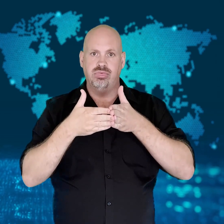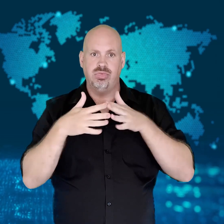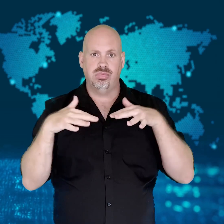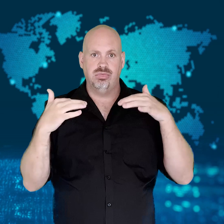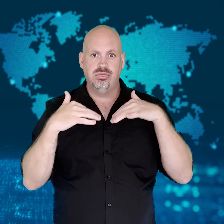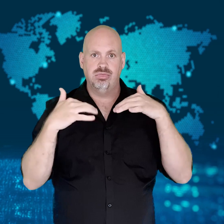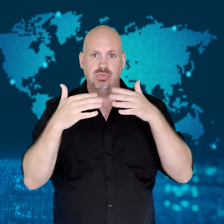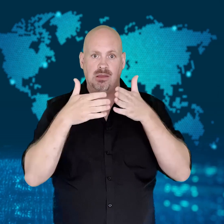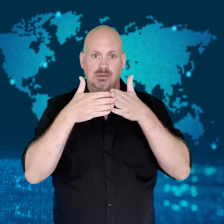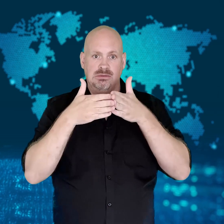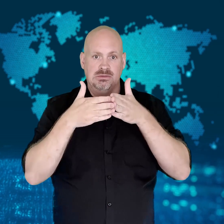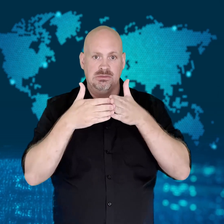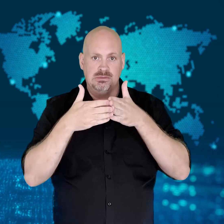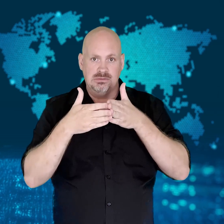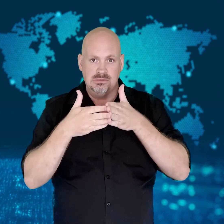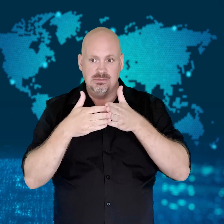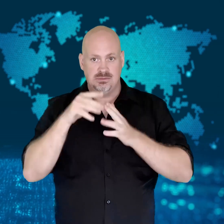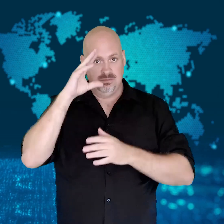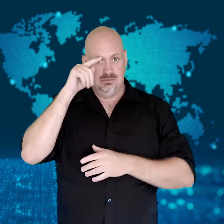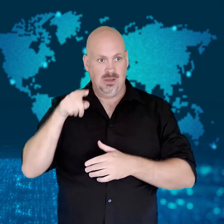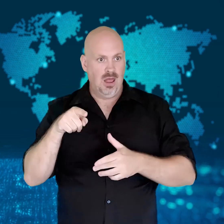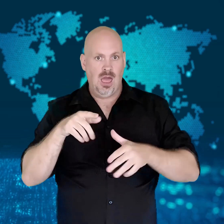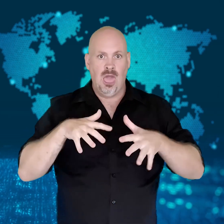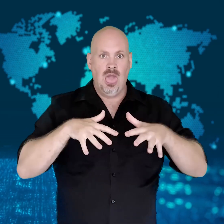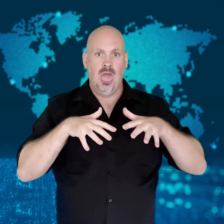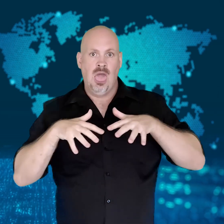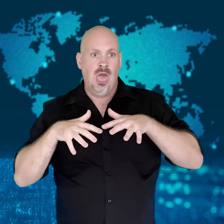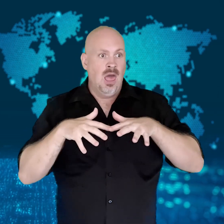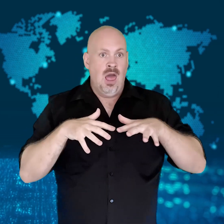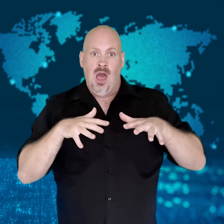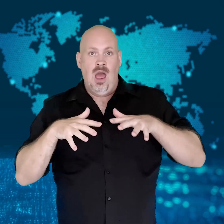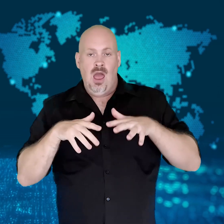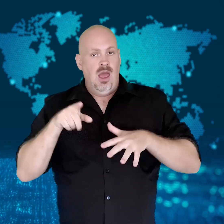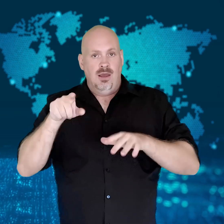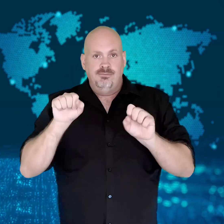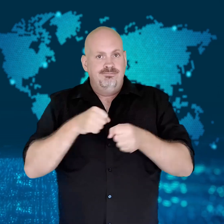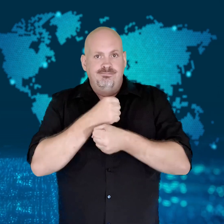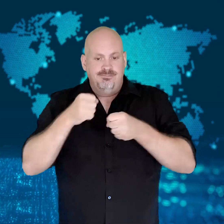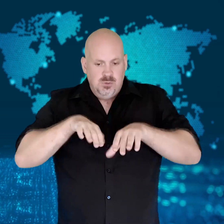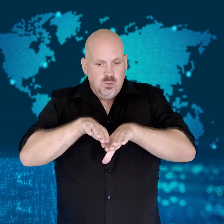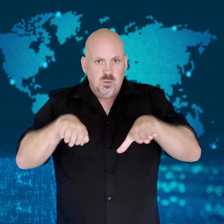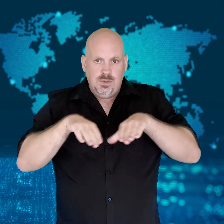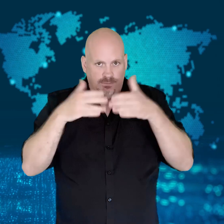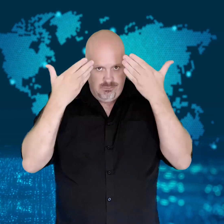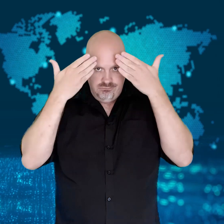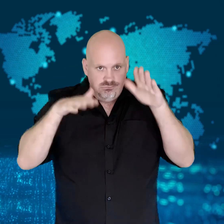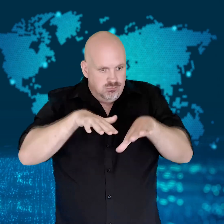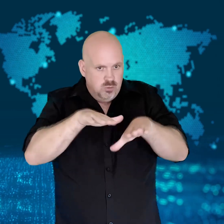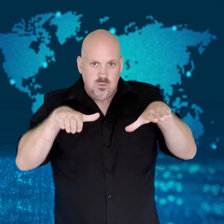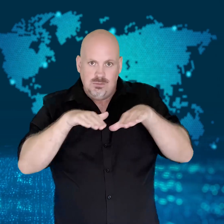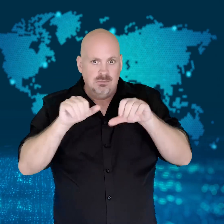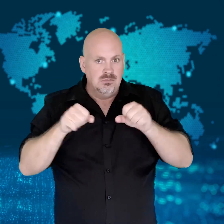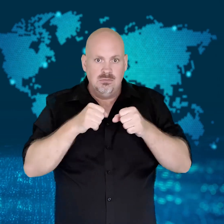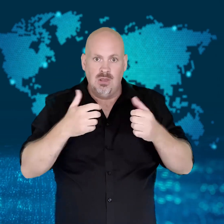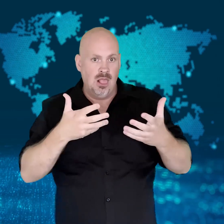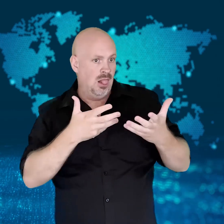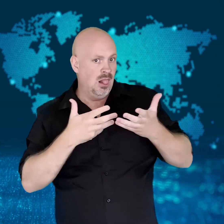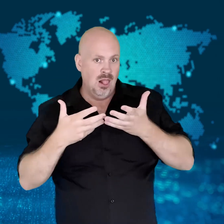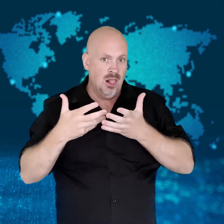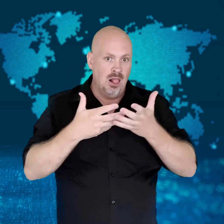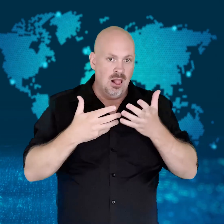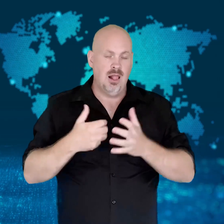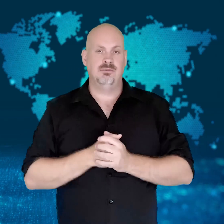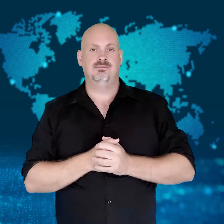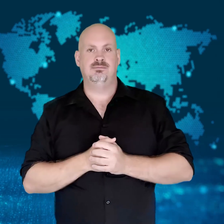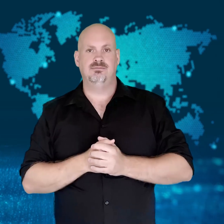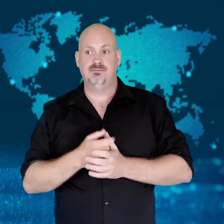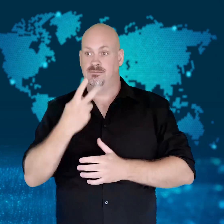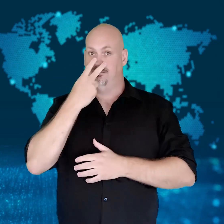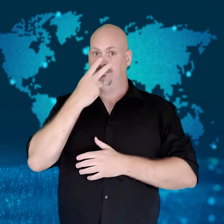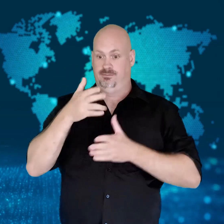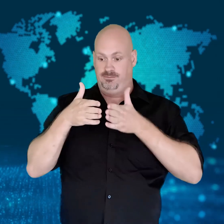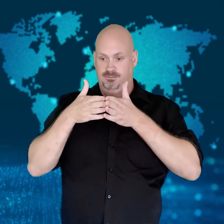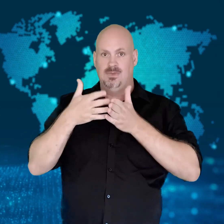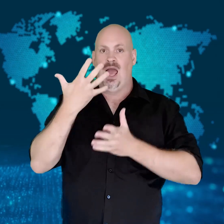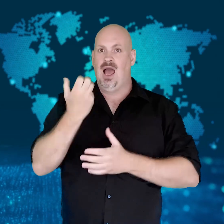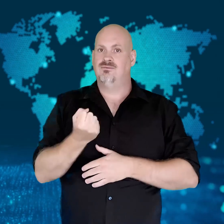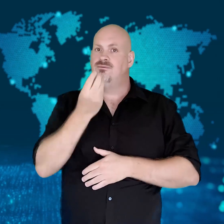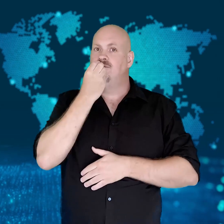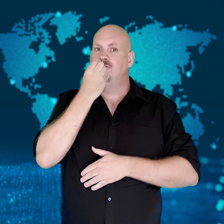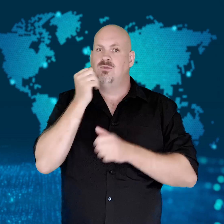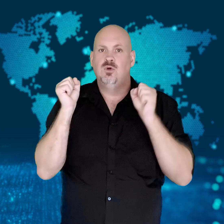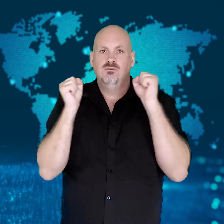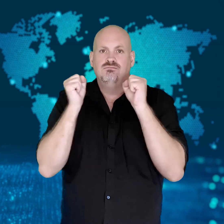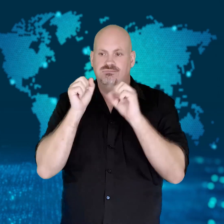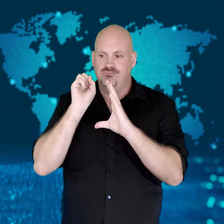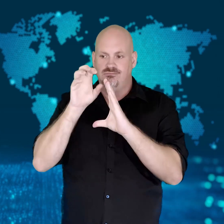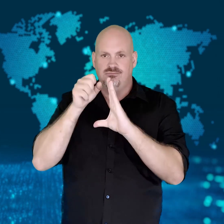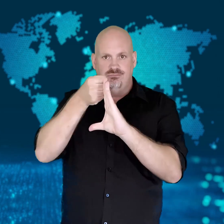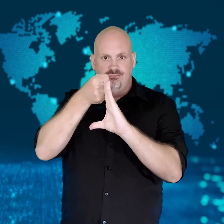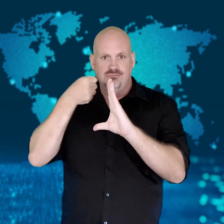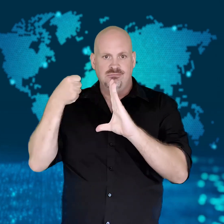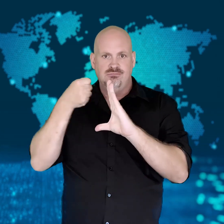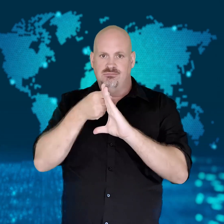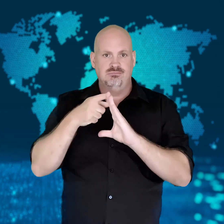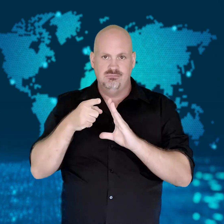He noticed his freezer as his boat slipped out of sight and decided